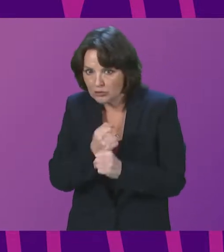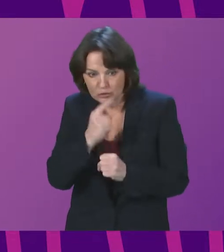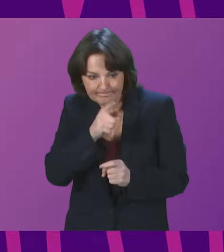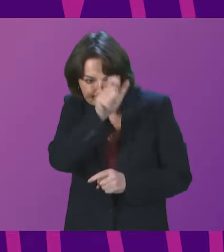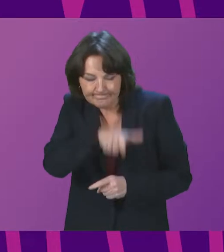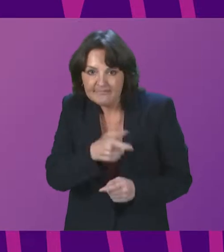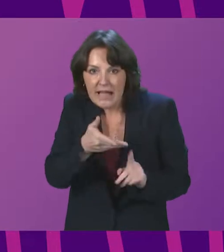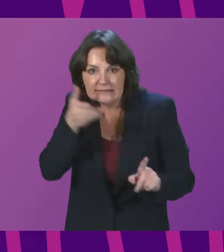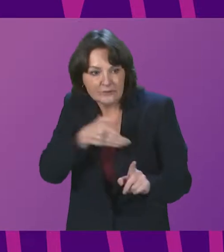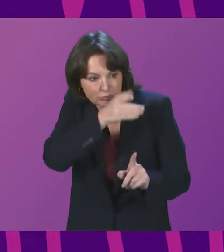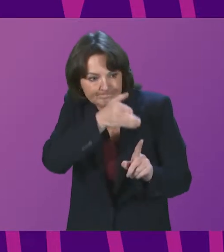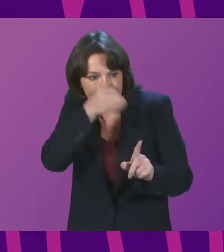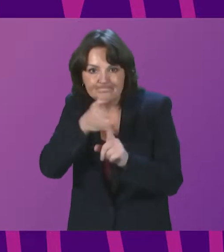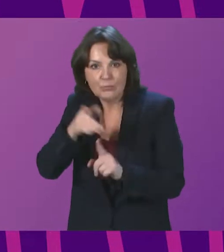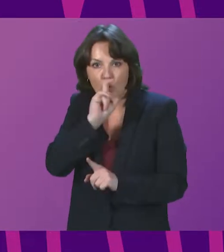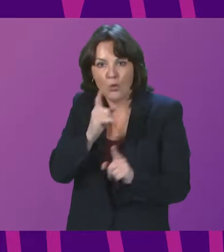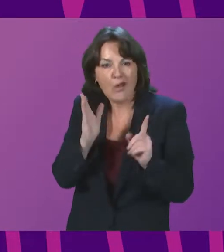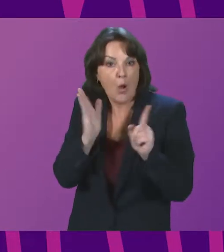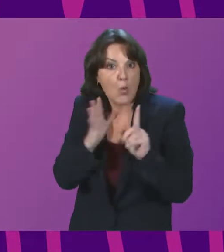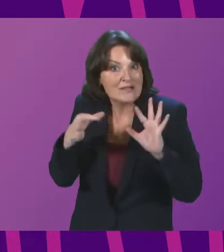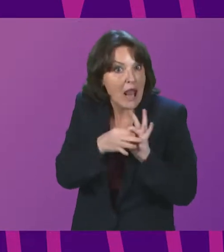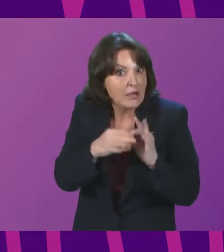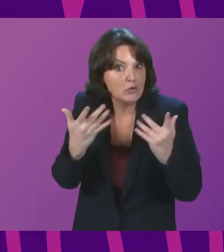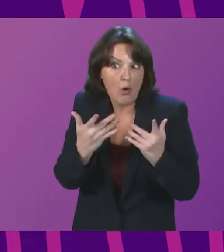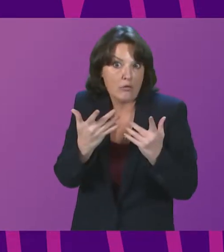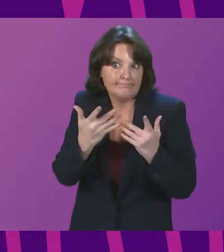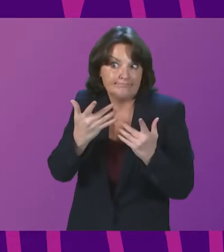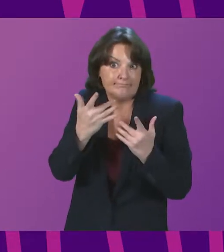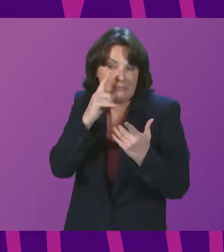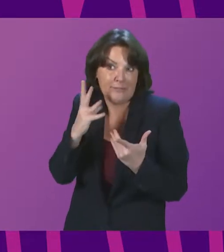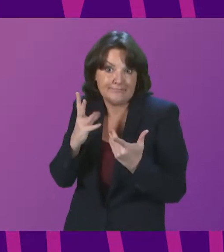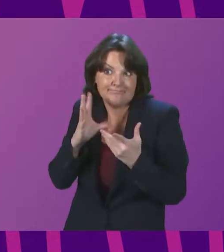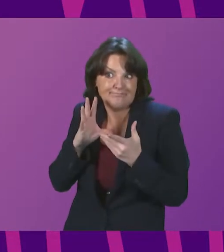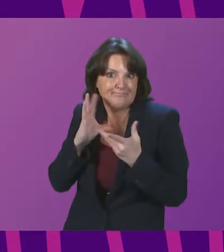close links with the Russian regime, whether or not they are currently on the United Kingdom sanctions list.